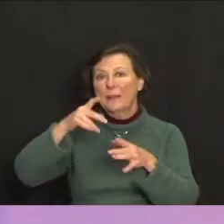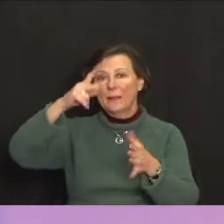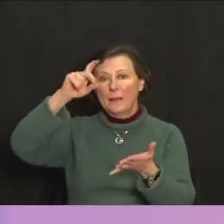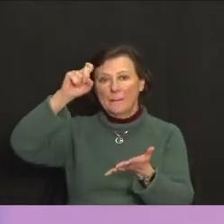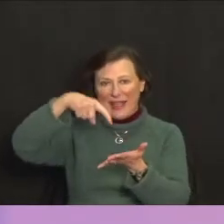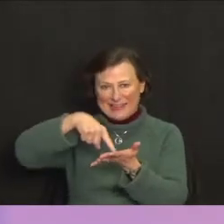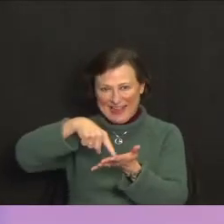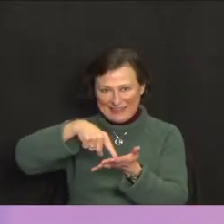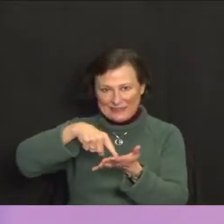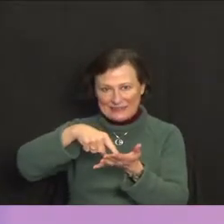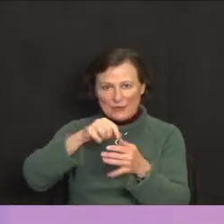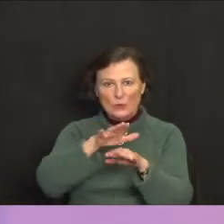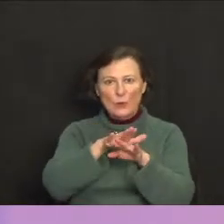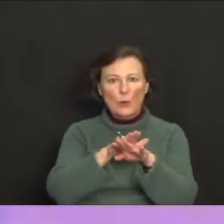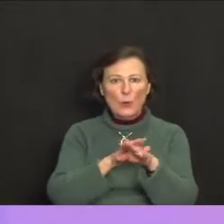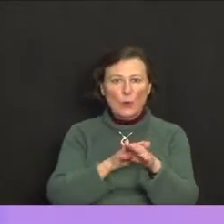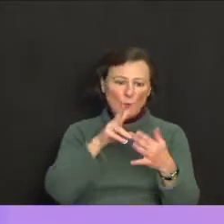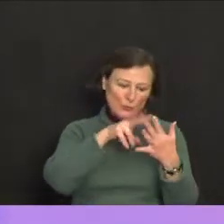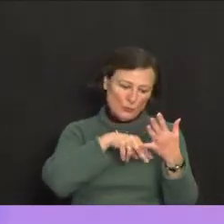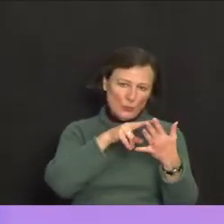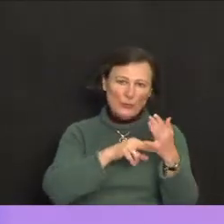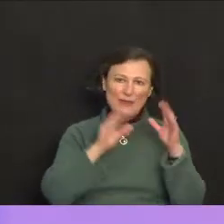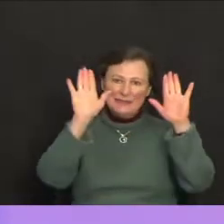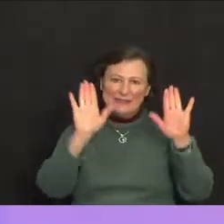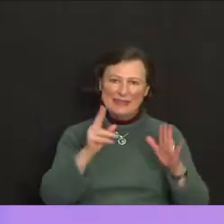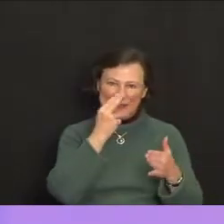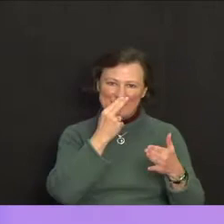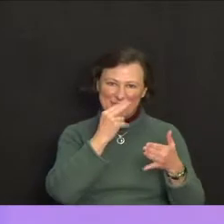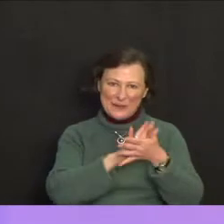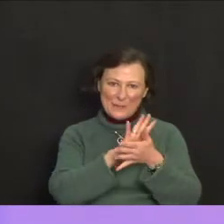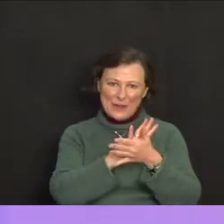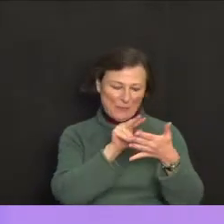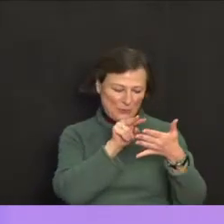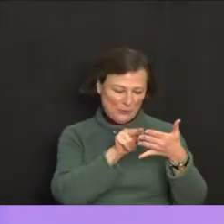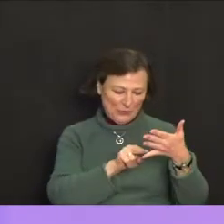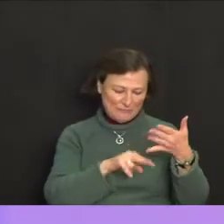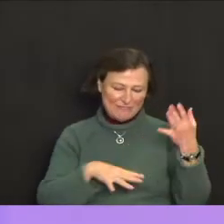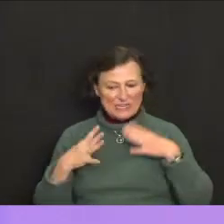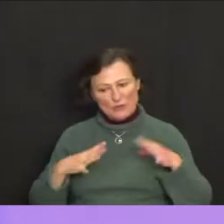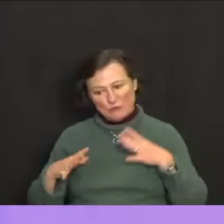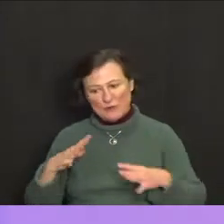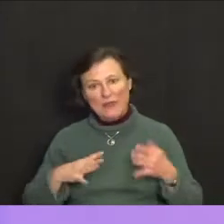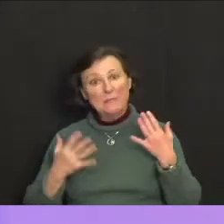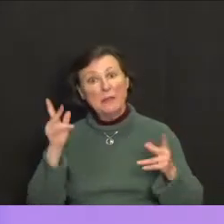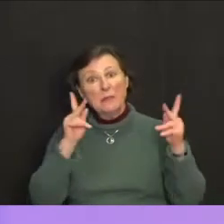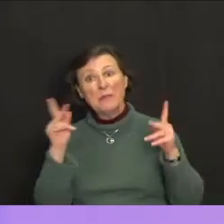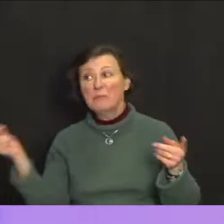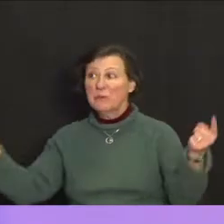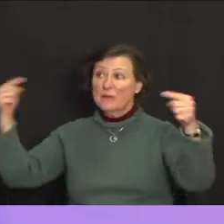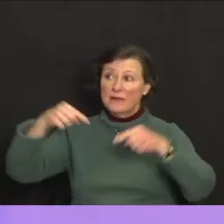reading the Sunday comics and getting dressed, maybe having people come over for a visit and,